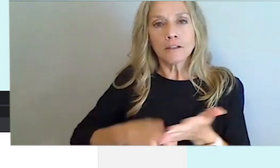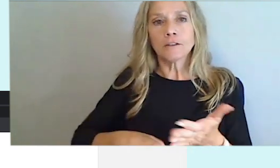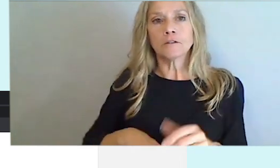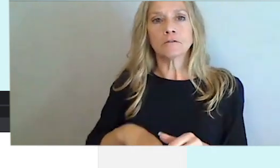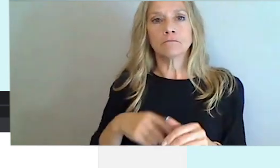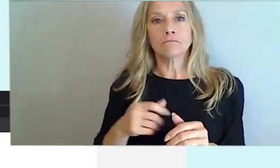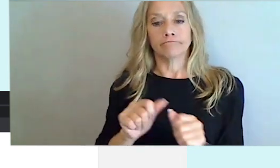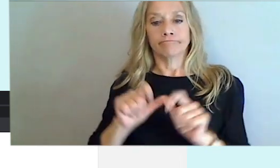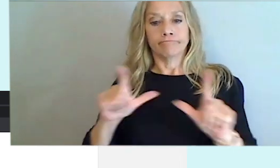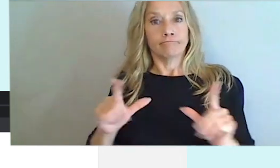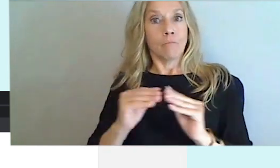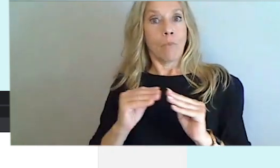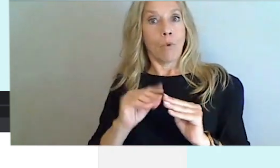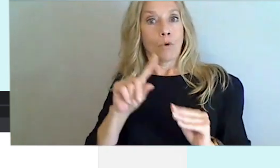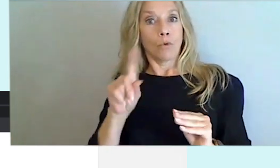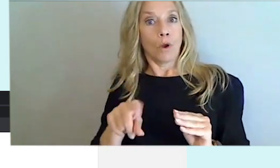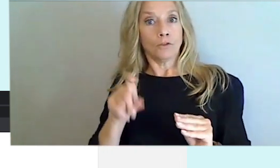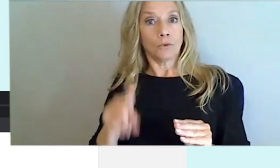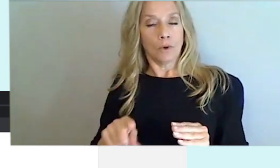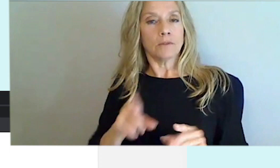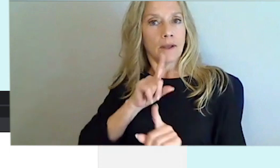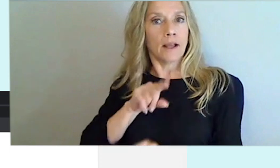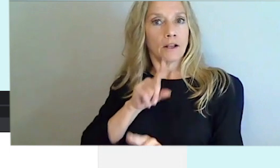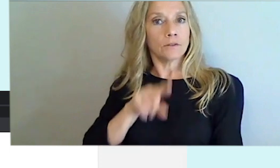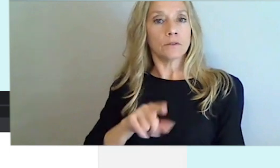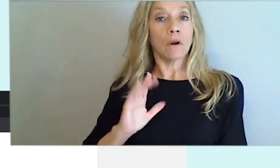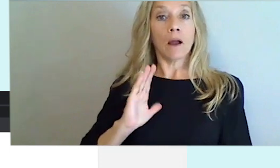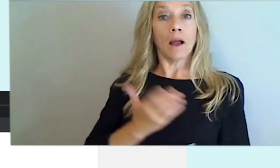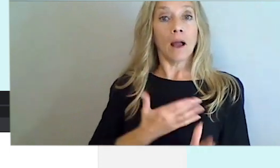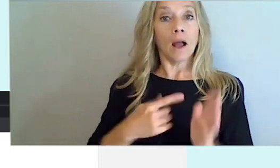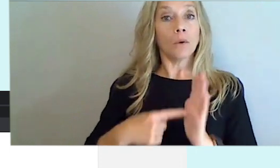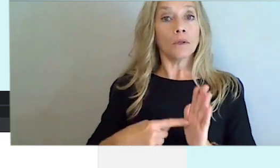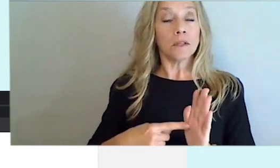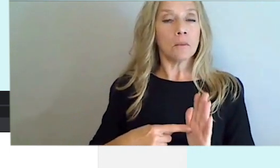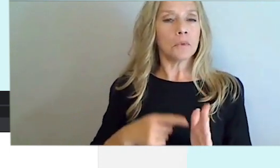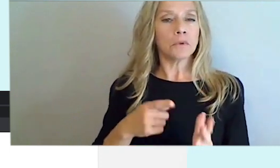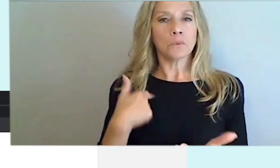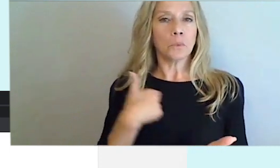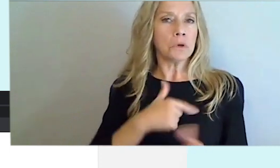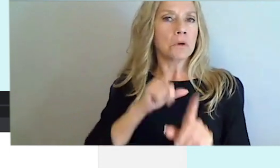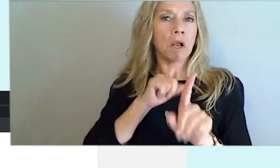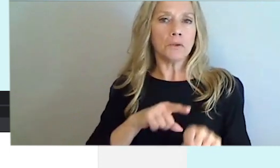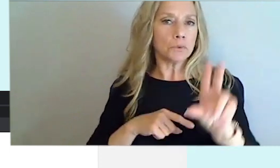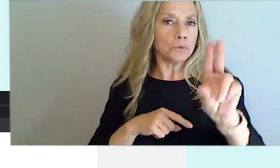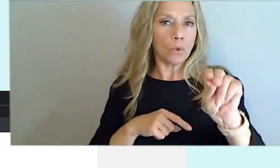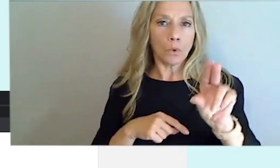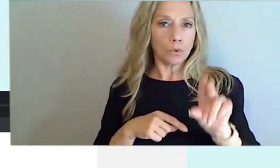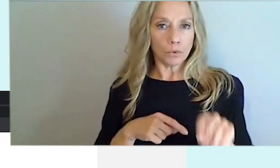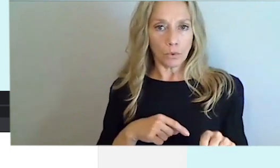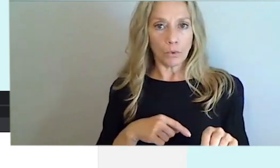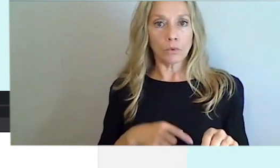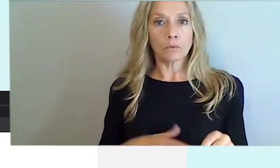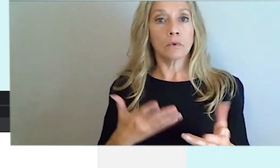For this example, the members selecting no to both questions. Once everything is correct, click next.